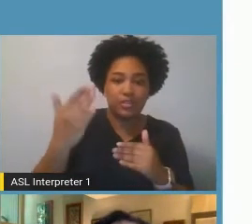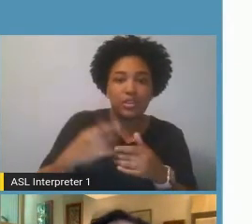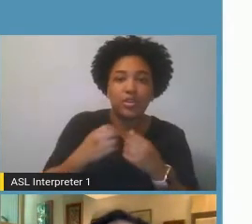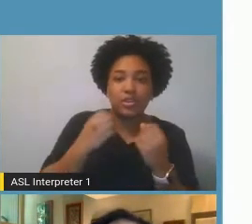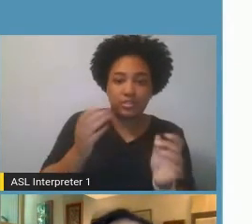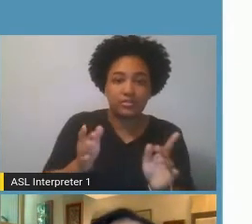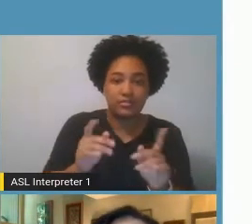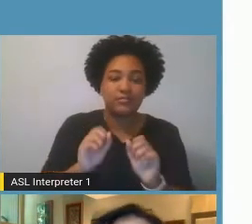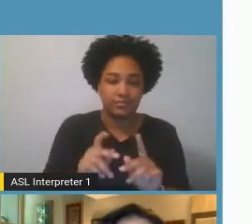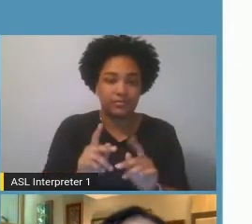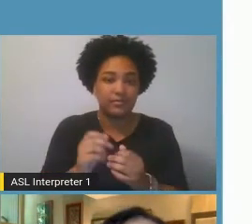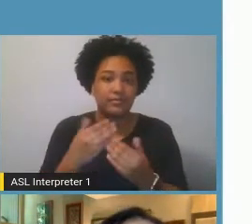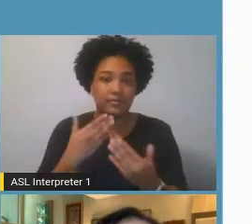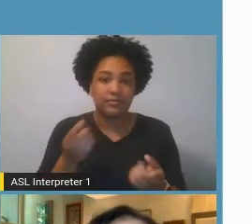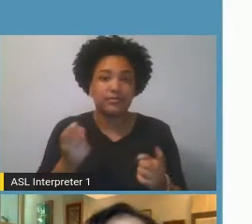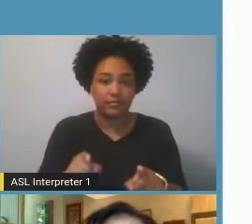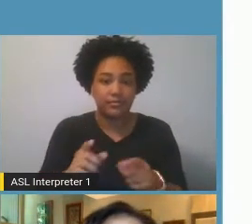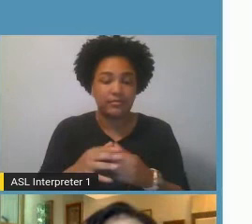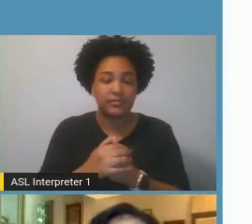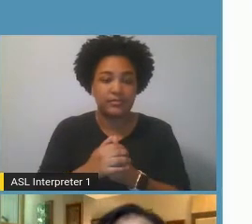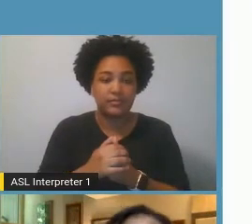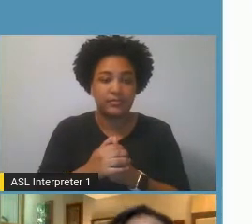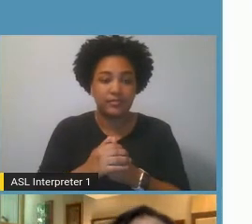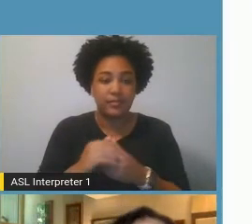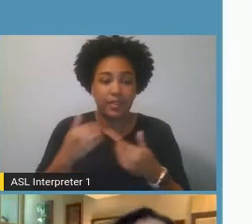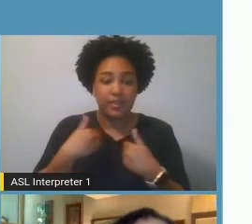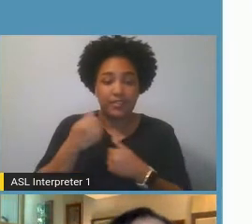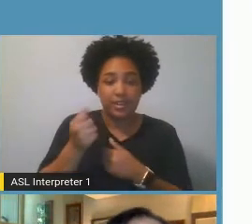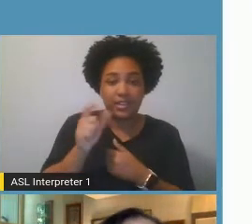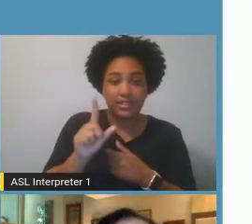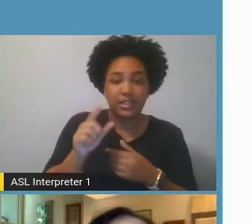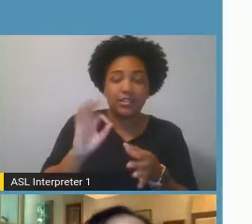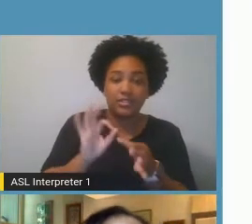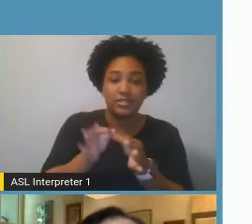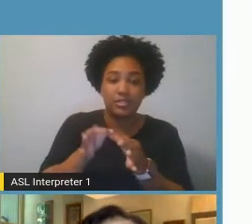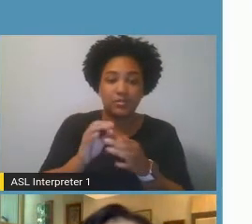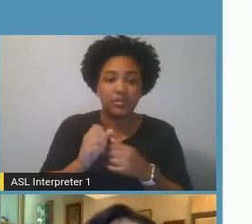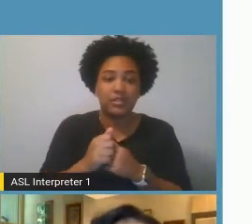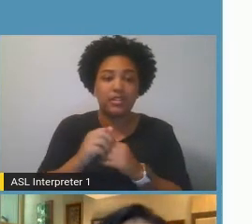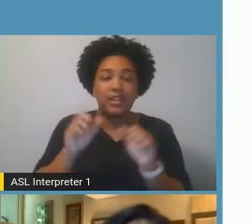a presentation and we have an ASL interpreter, it can be more ADA compliant and accommodating.